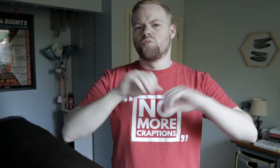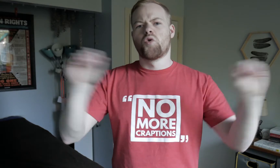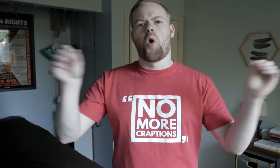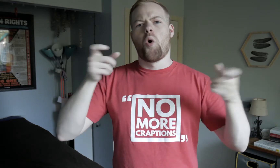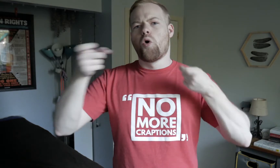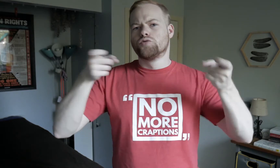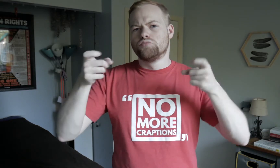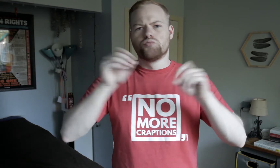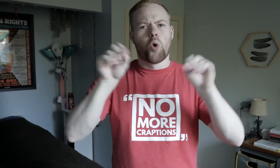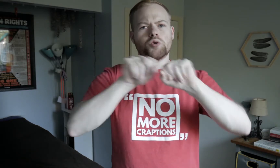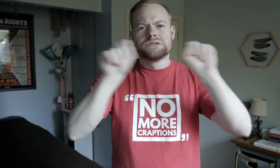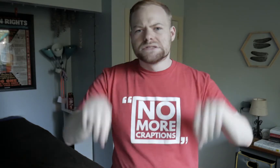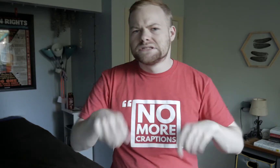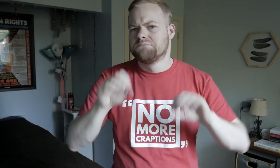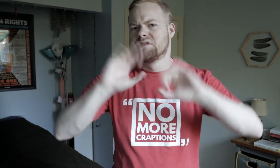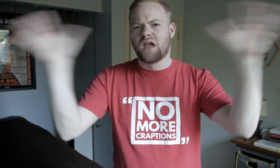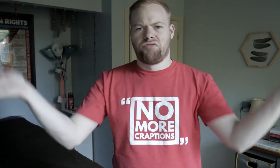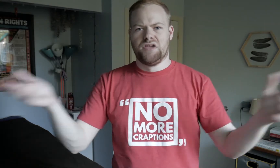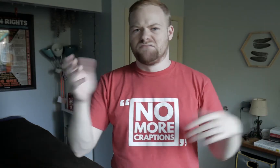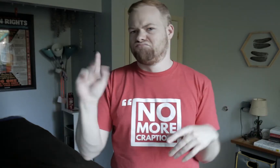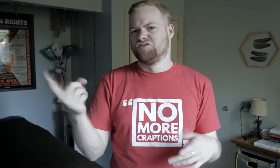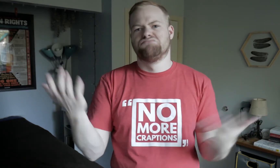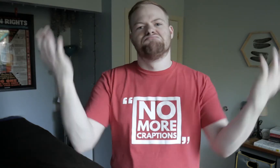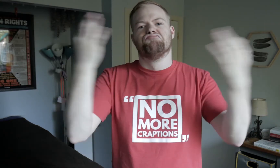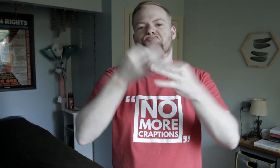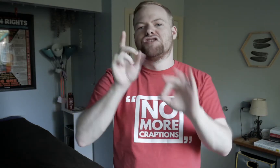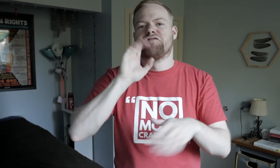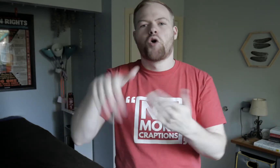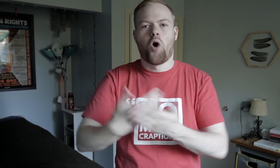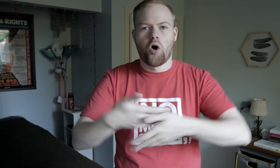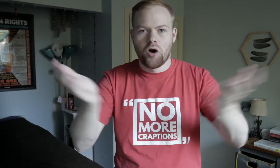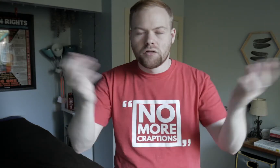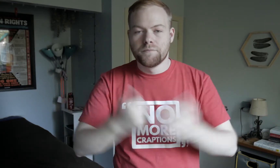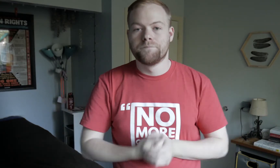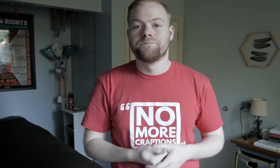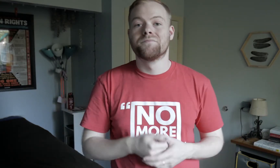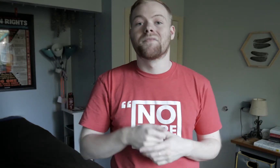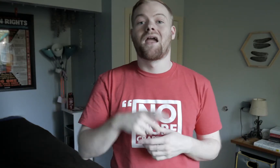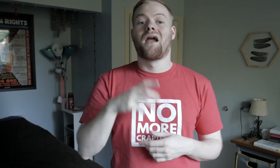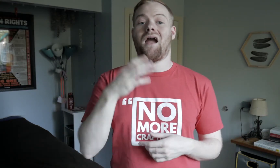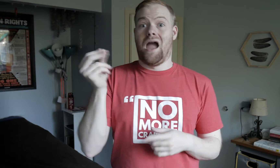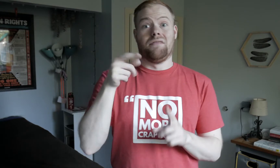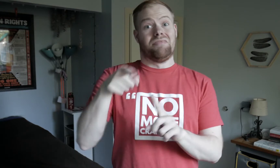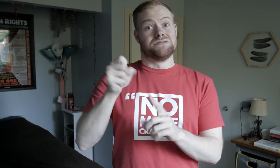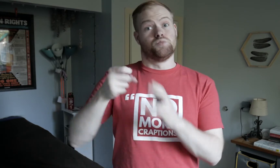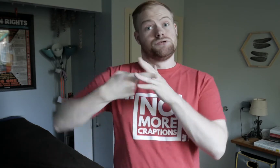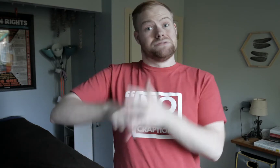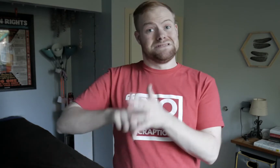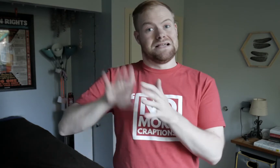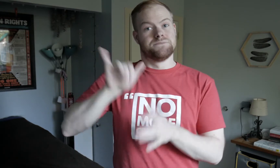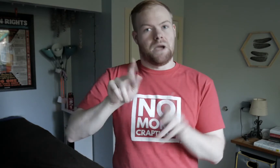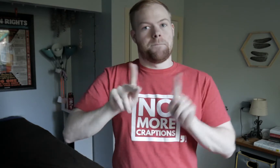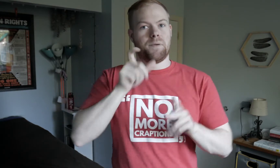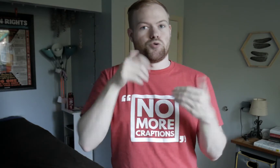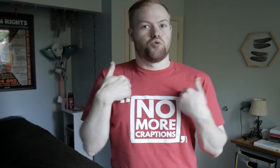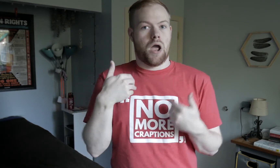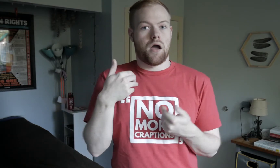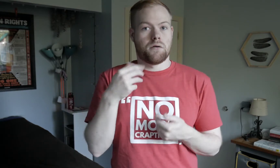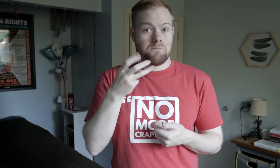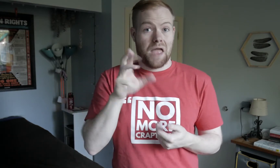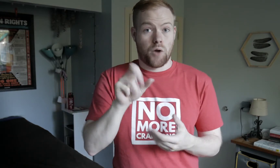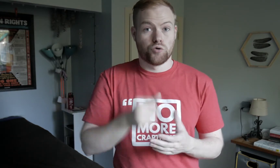No control, no systems, nothing. Just a free-for-all. And this was instigated by people who have powers.